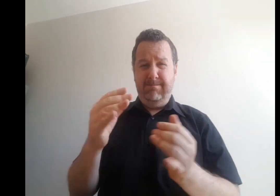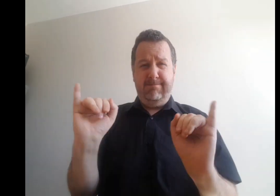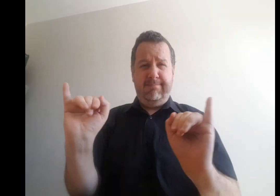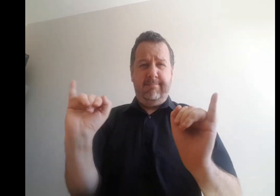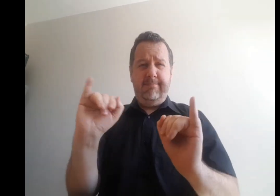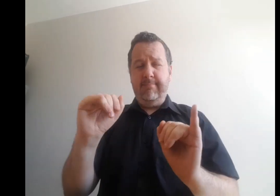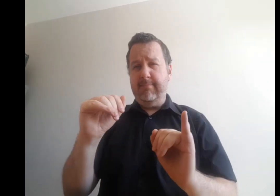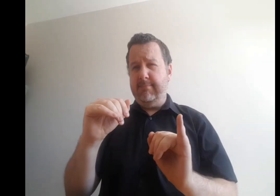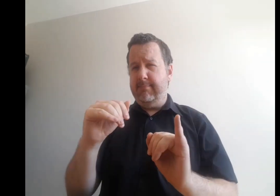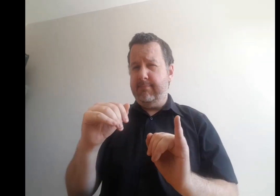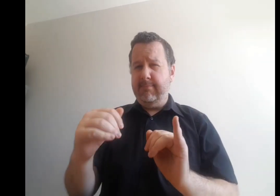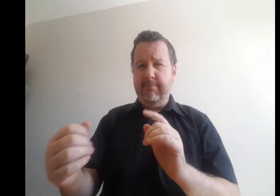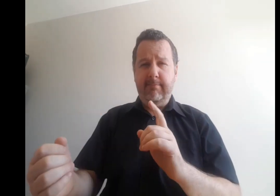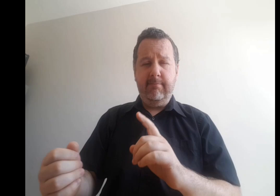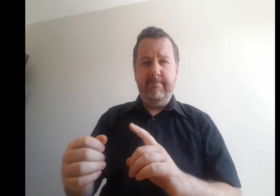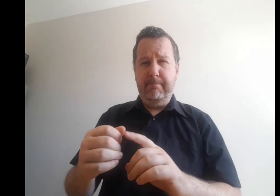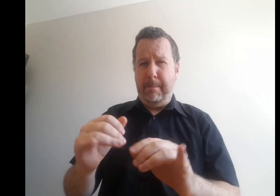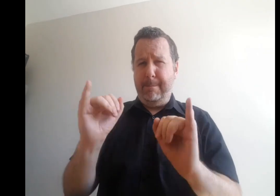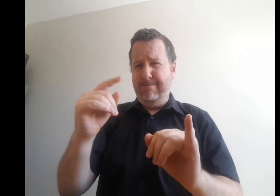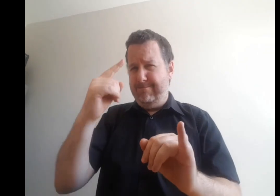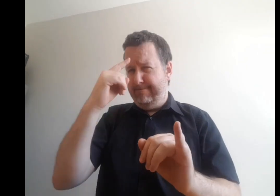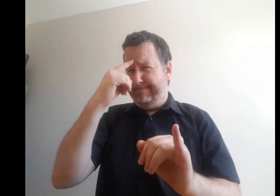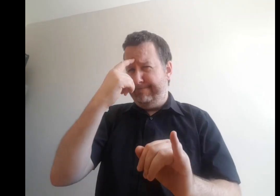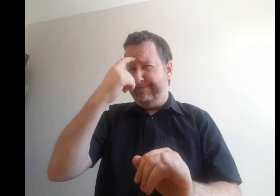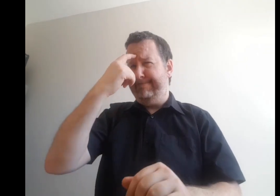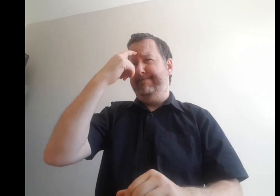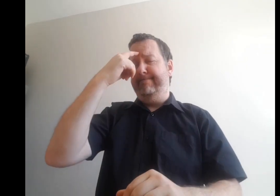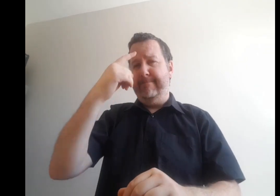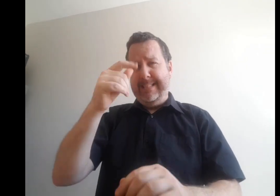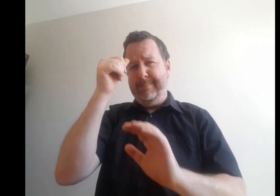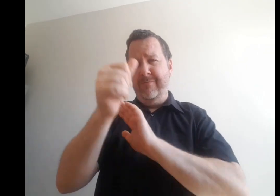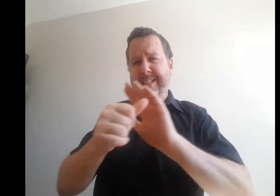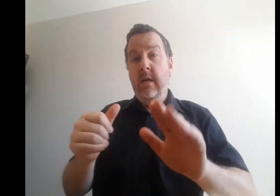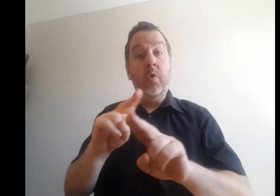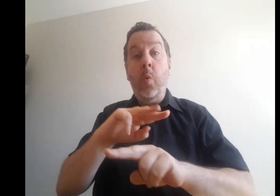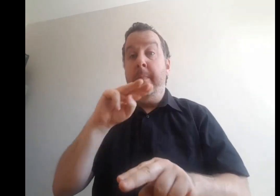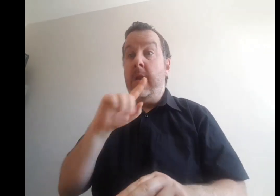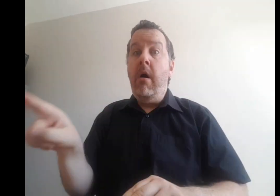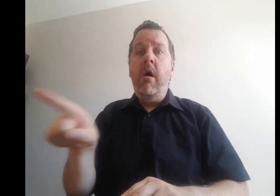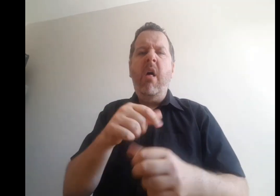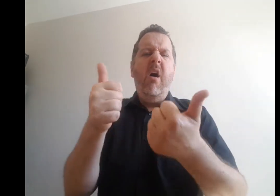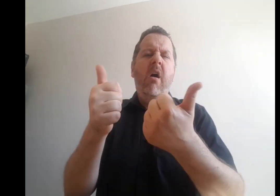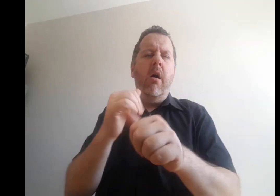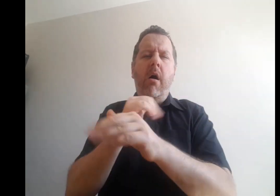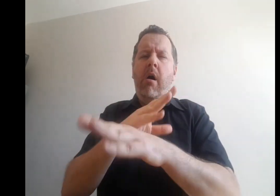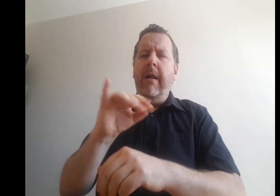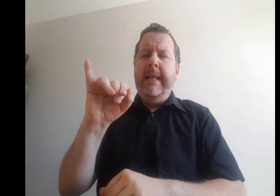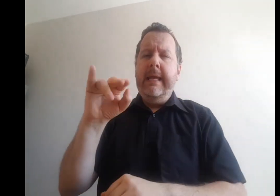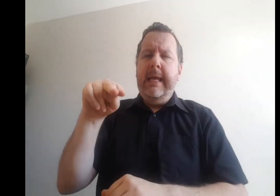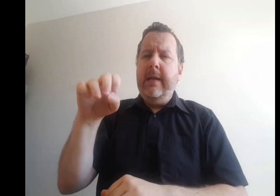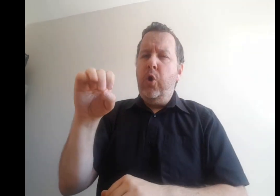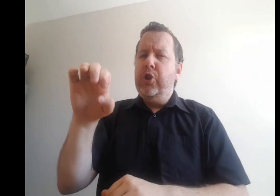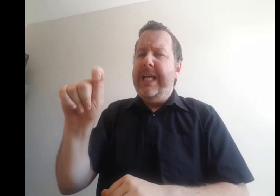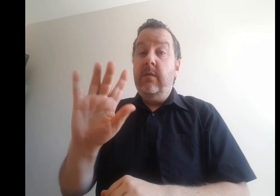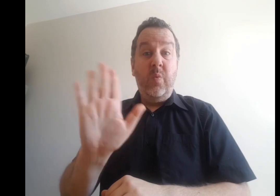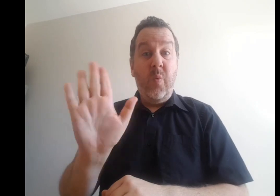And this isn't to say, either, that that these are all innocent people. Obviously, they're guilty of these crimes that they've committed, for the most part.